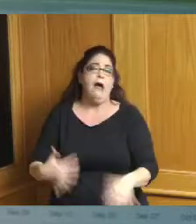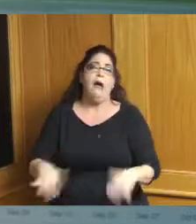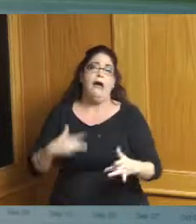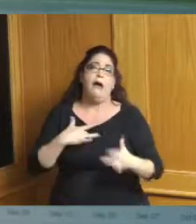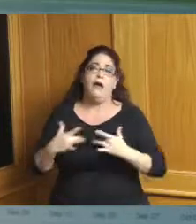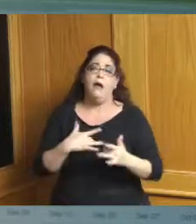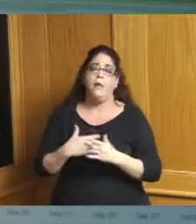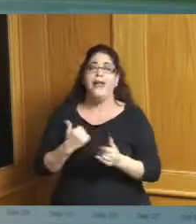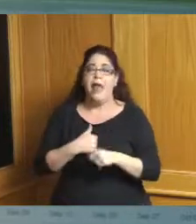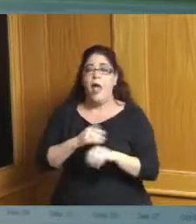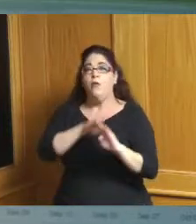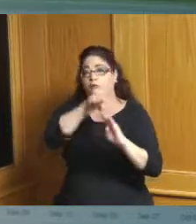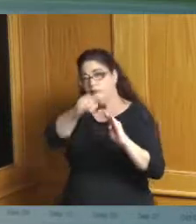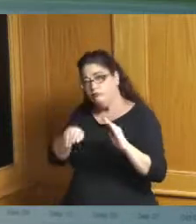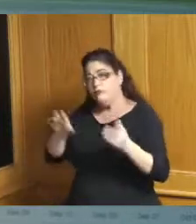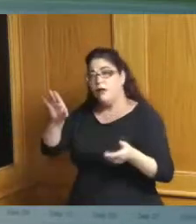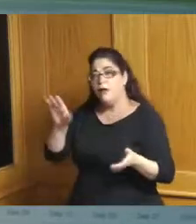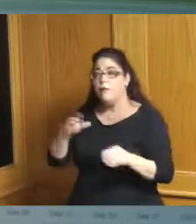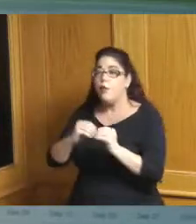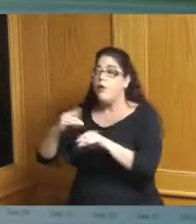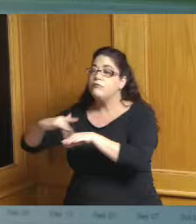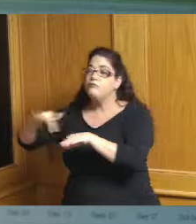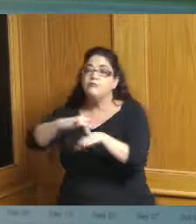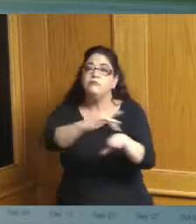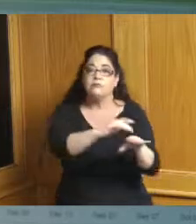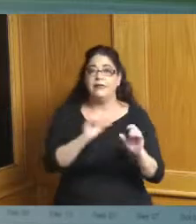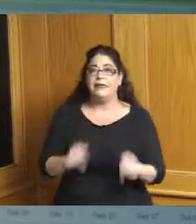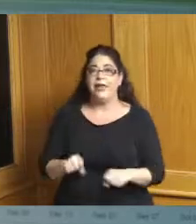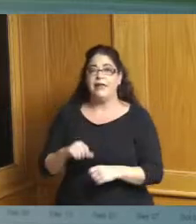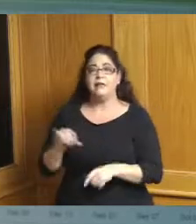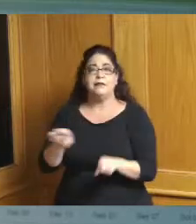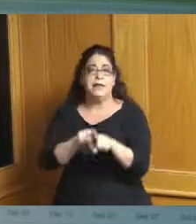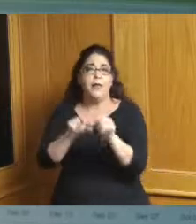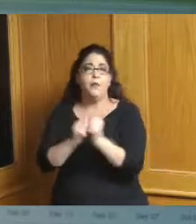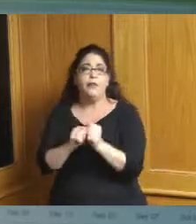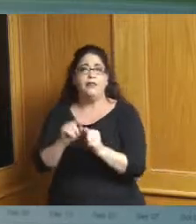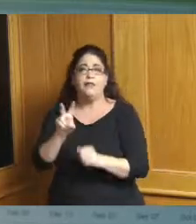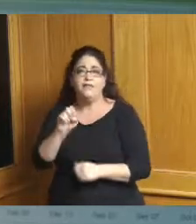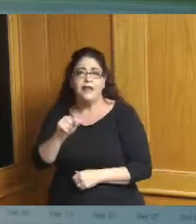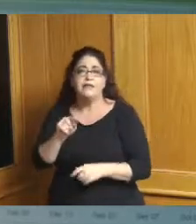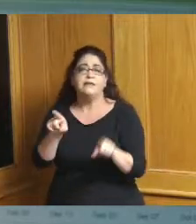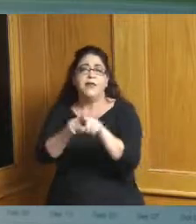same thing with our hospitalizations we are heading in the right direction just at a slow pace